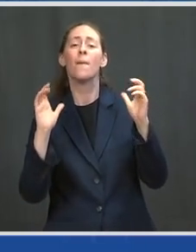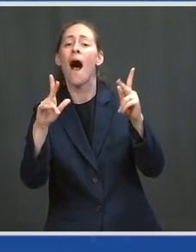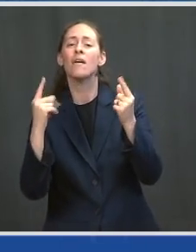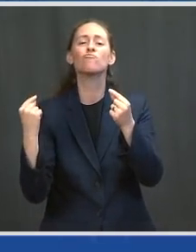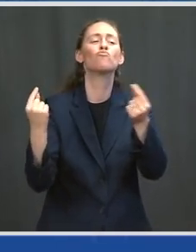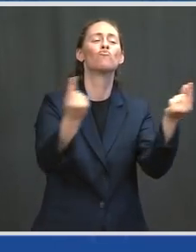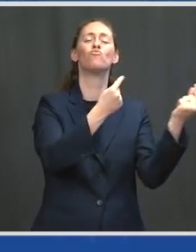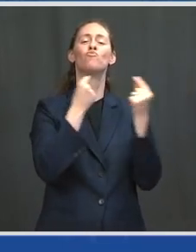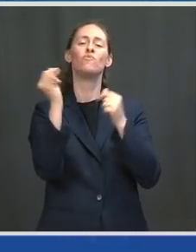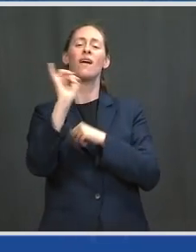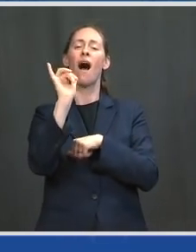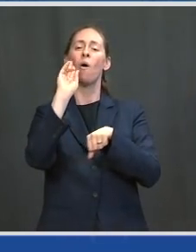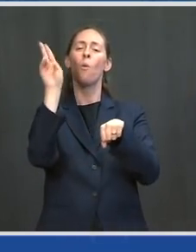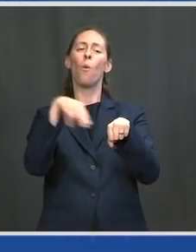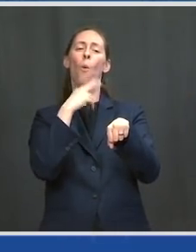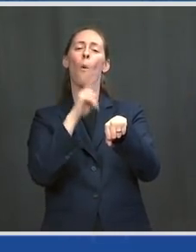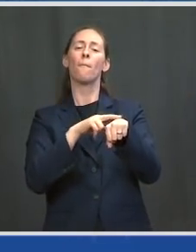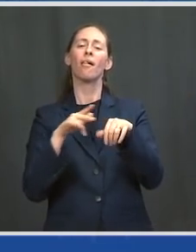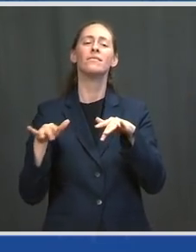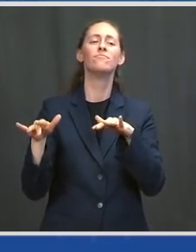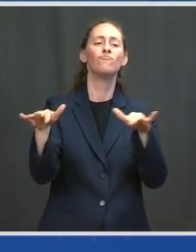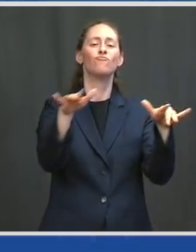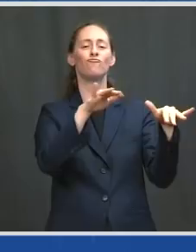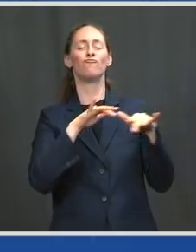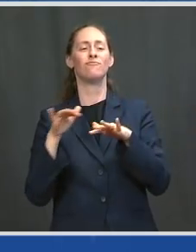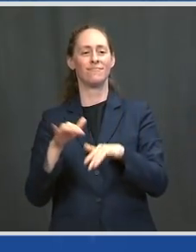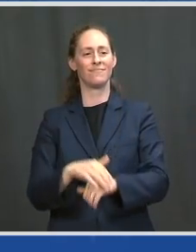it's never been easier or more convenient to get vaccinated.